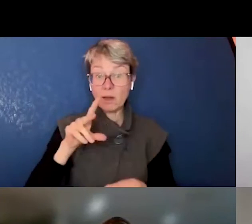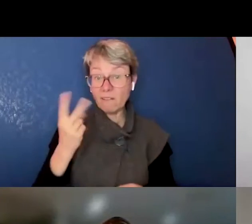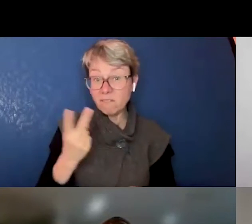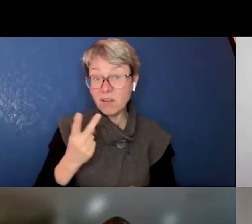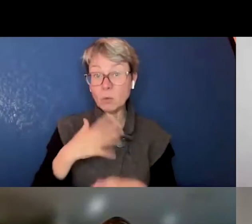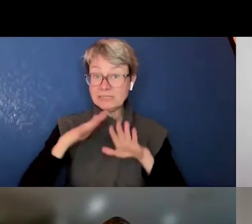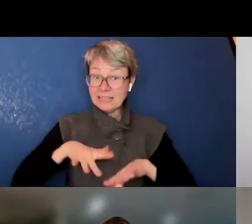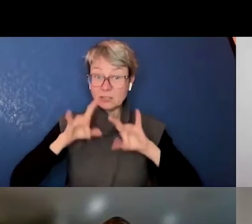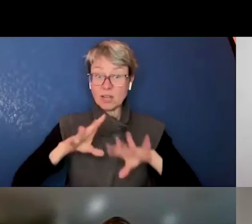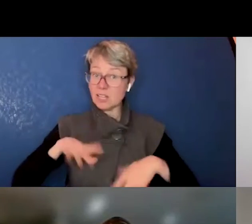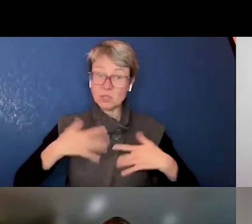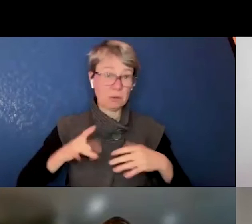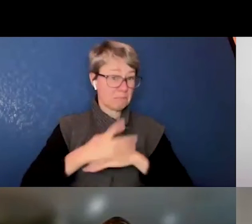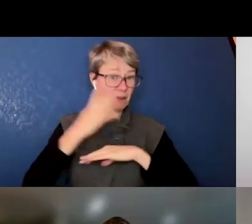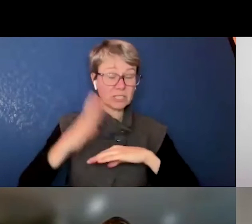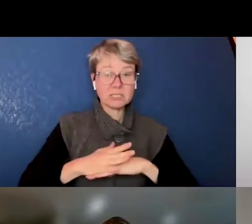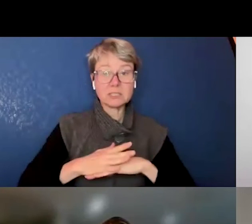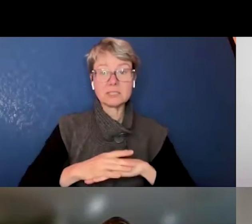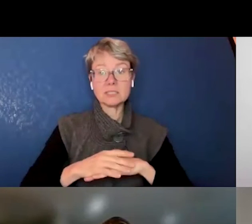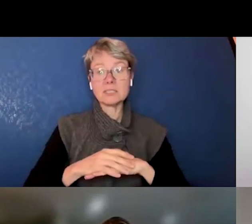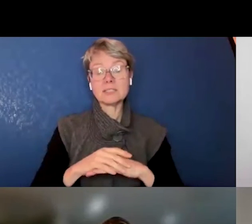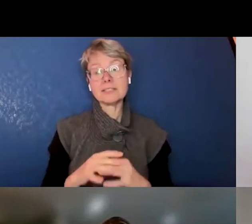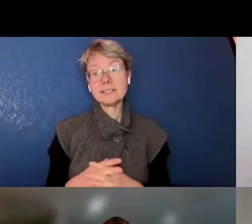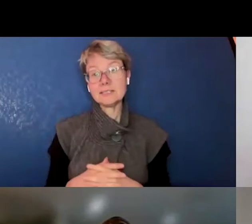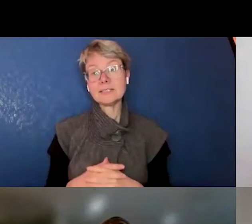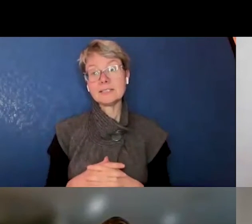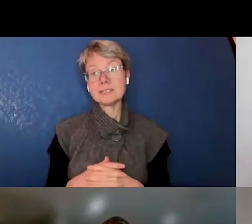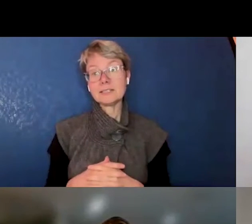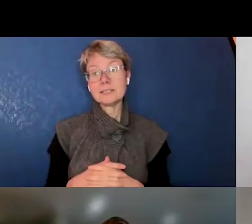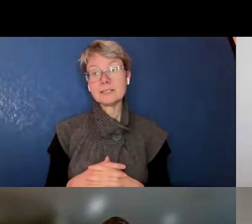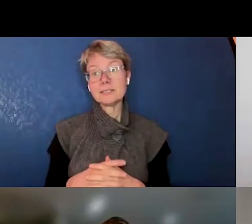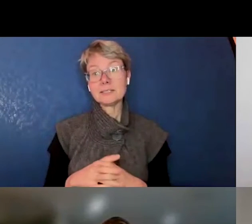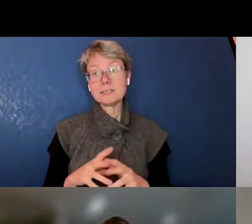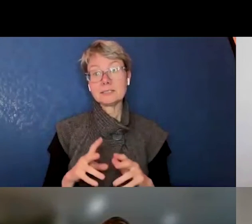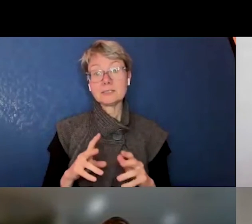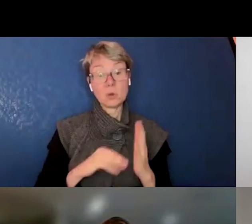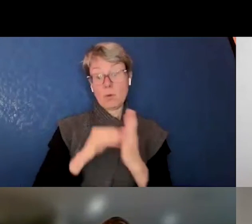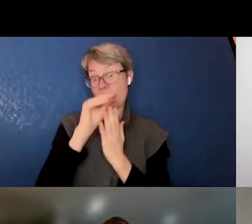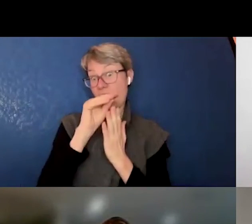don't want to get married um and so an emergency airport watch List application basically putting